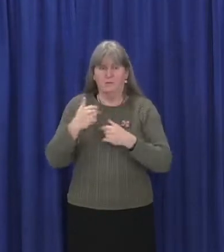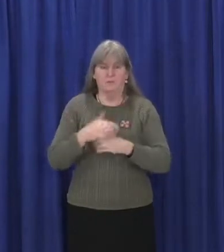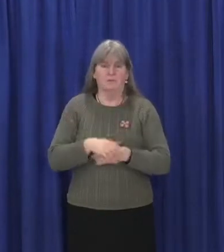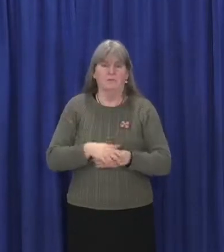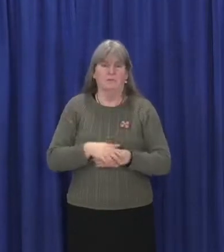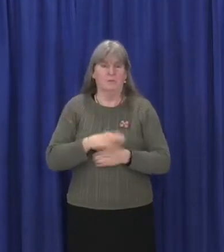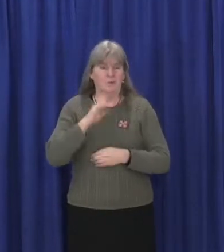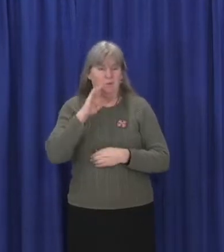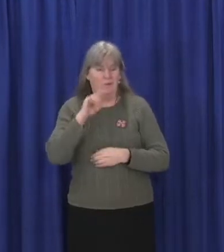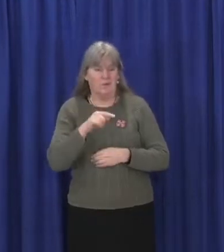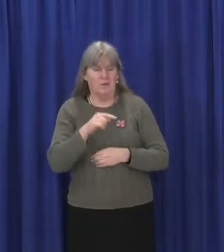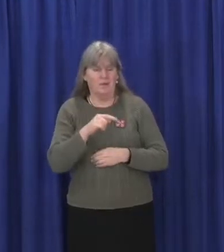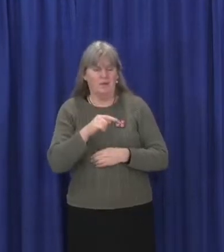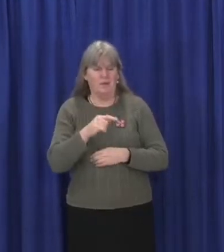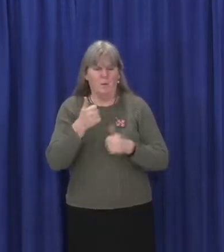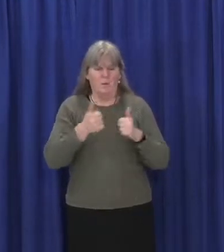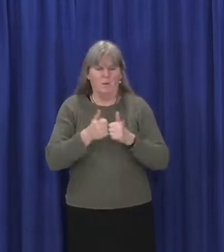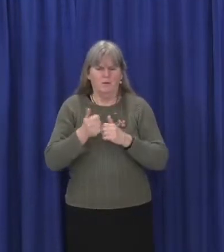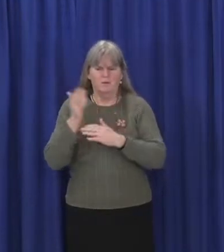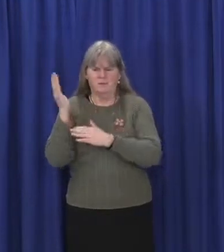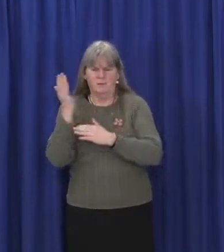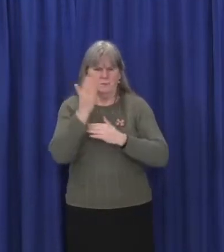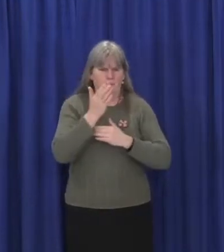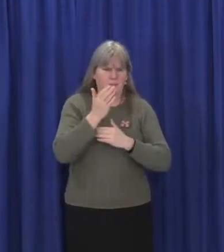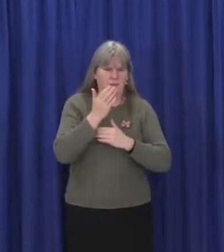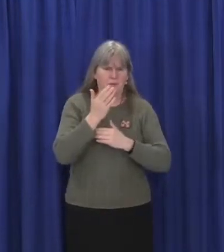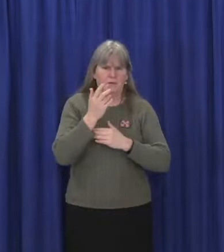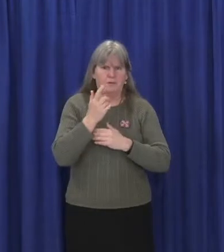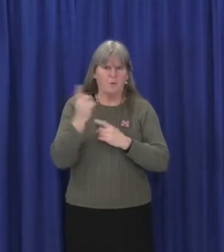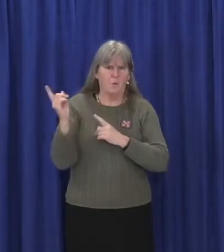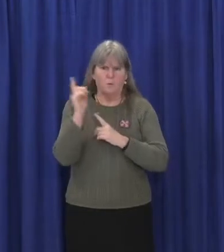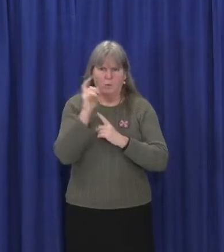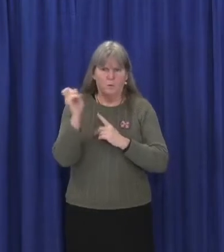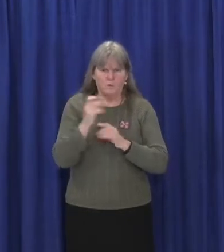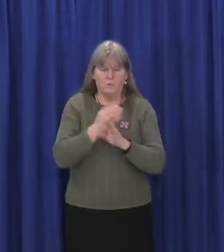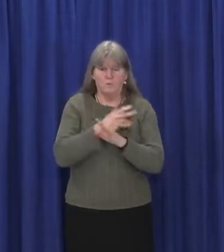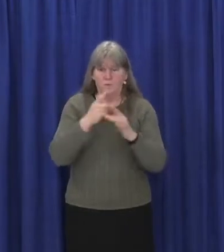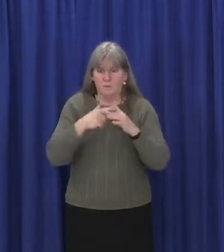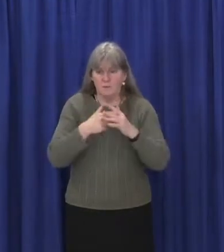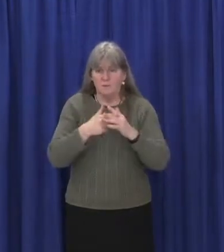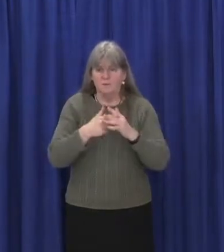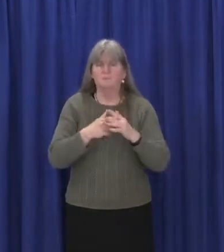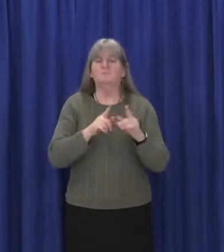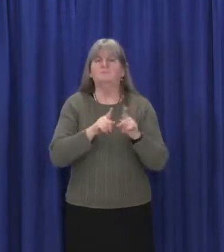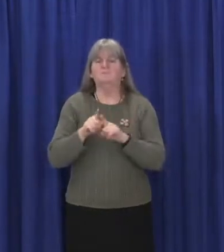please identify which speaker you would like to answer your question before you start. And please also remember